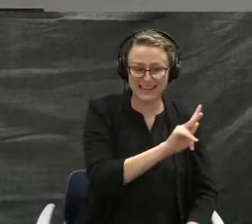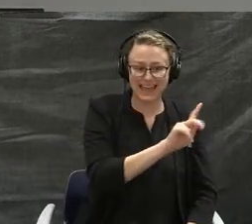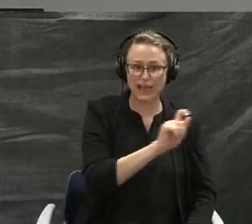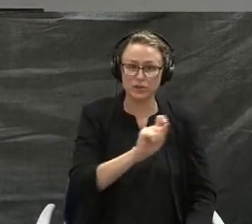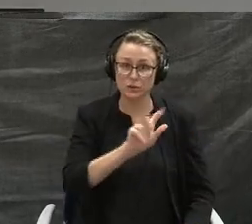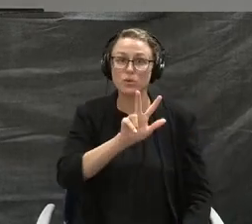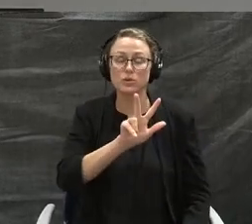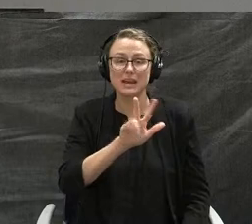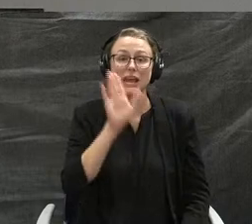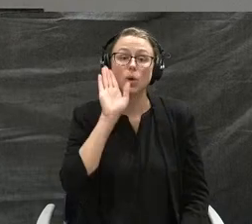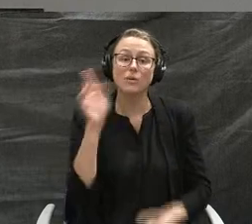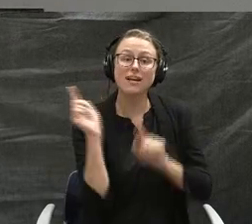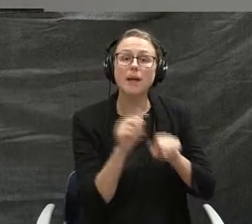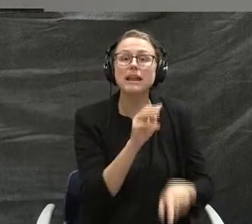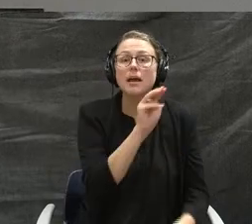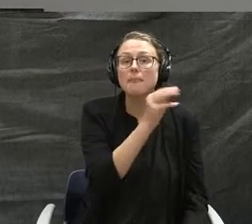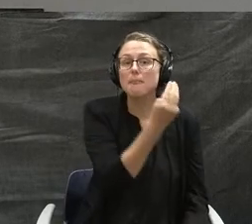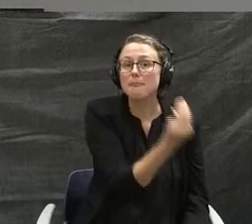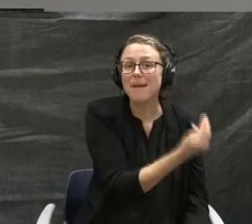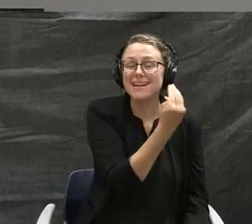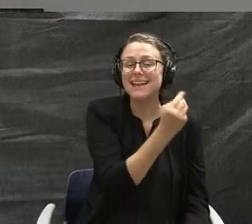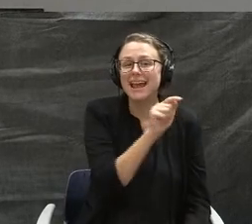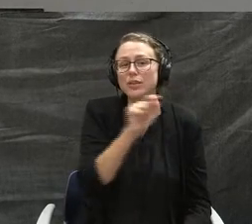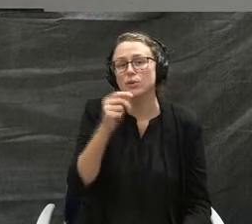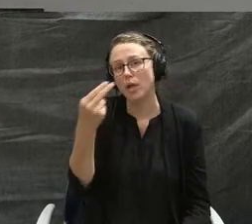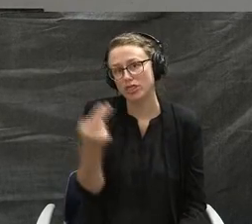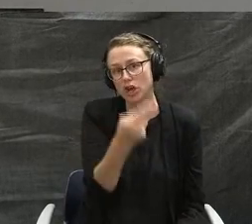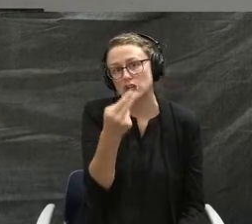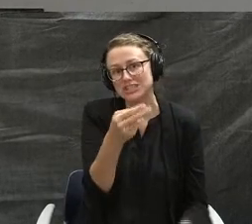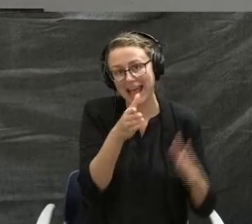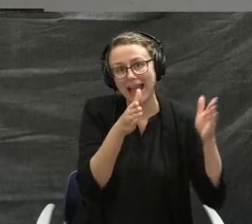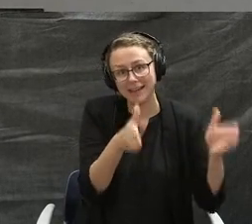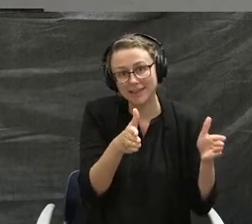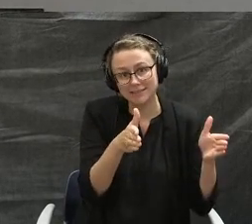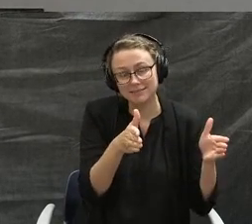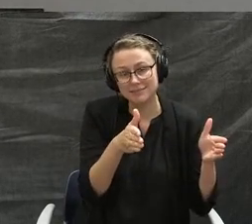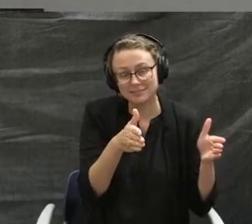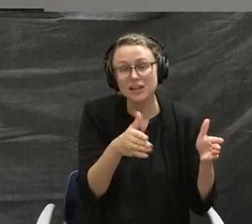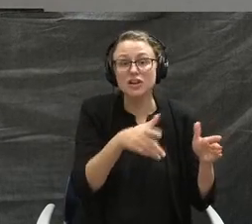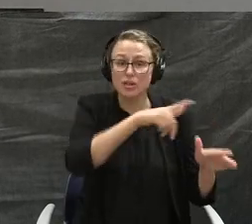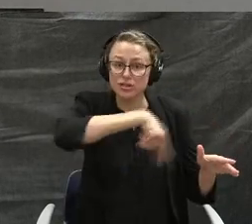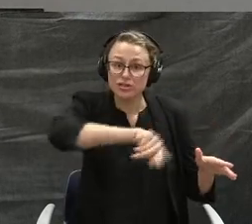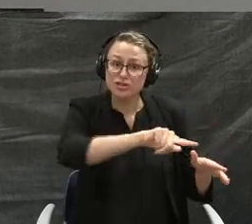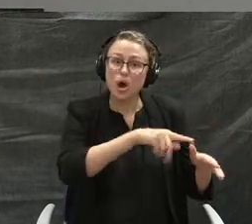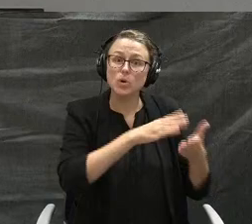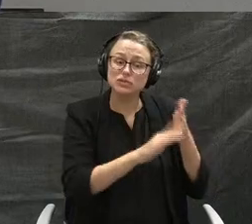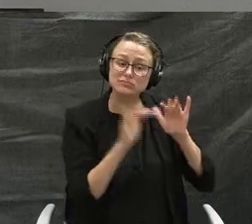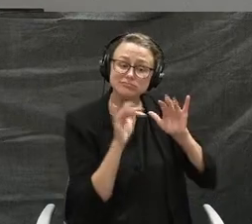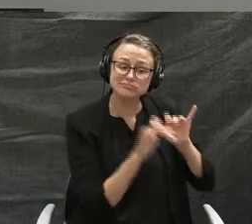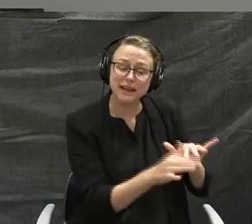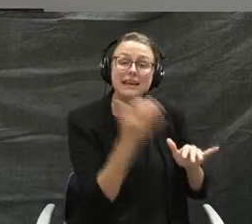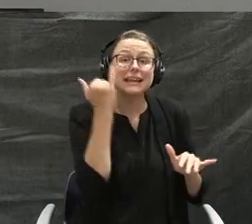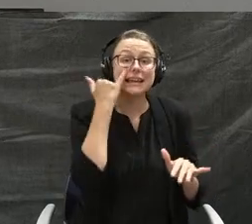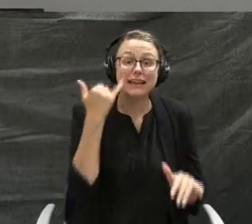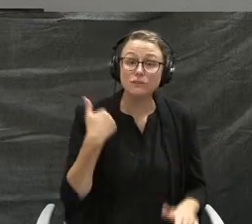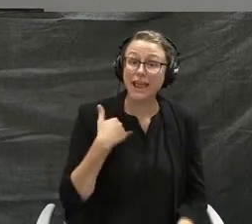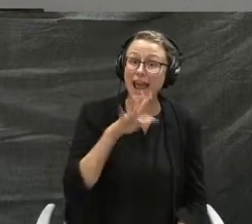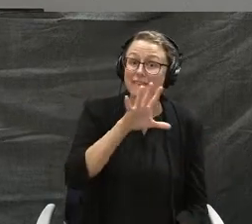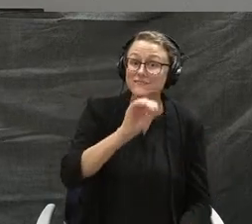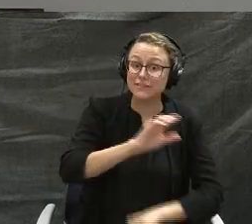through Thursday. And with those kids coming in Monday through Thursday, if we had 50% capacity in those days, we deduce that